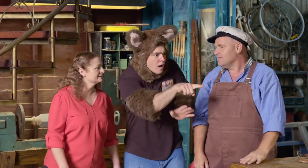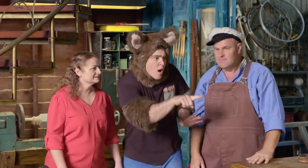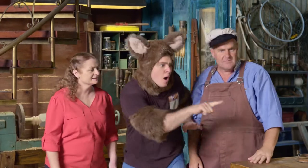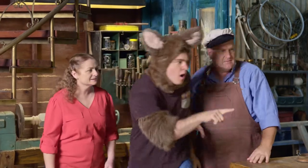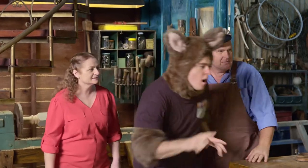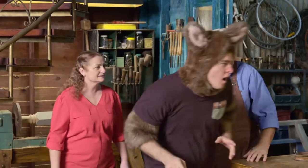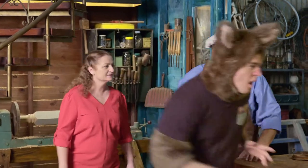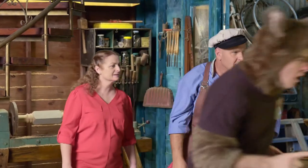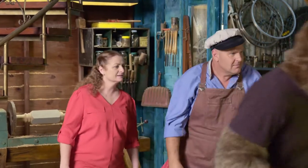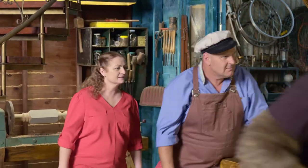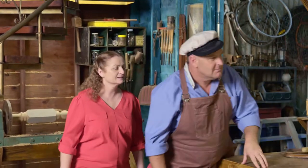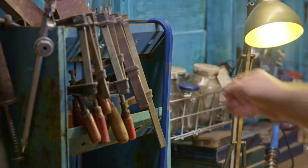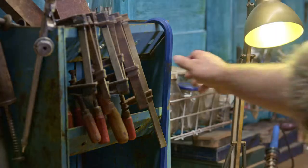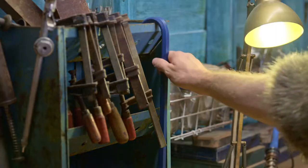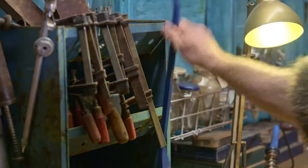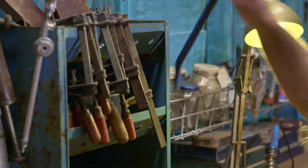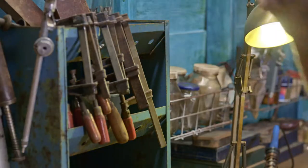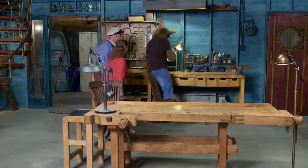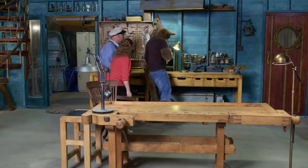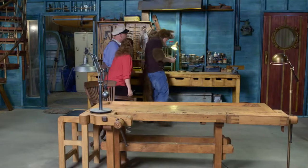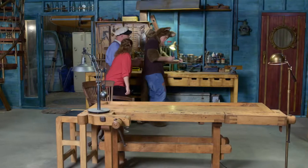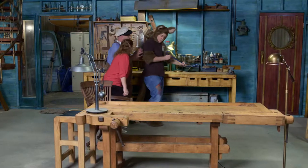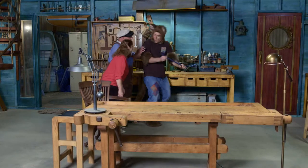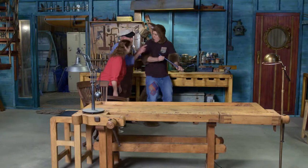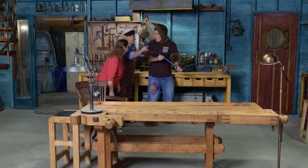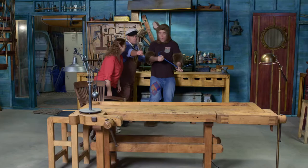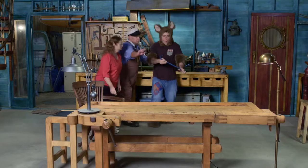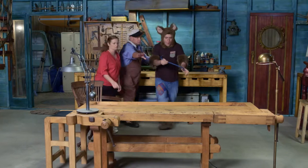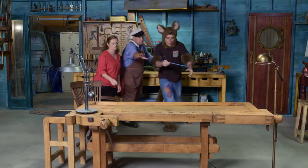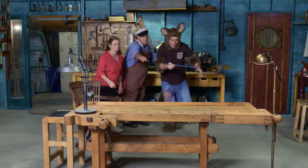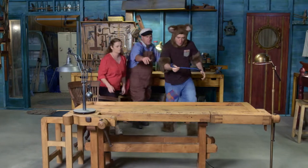Oh! Oh! What's this? Oh!